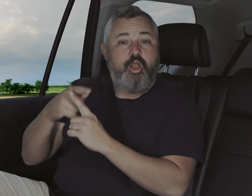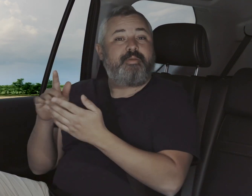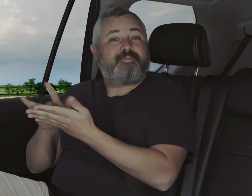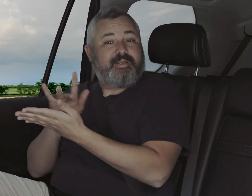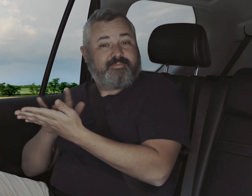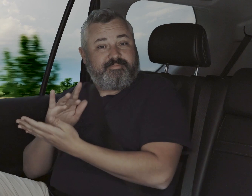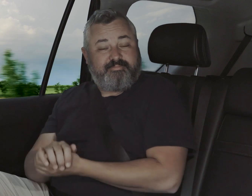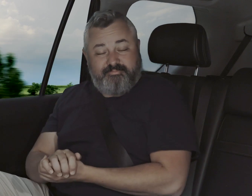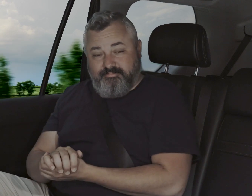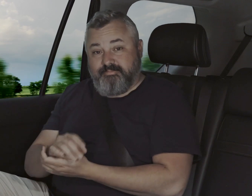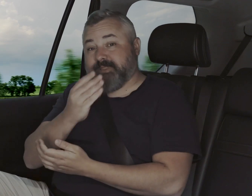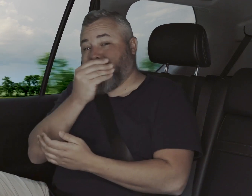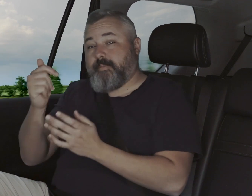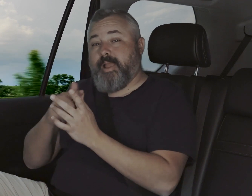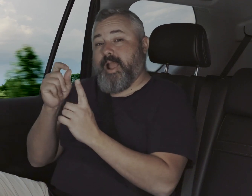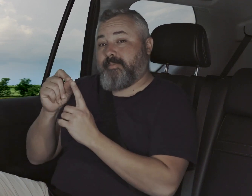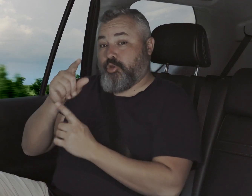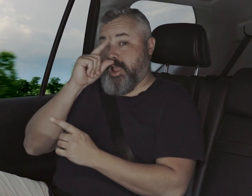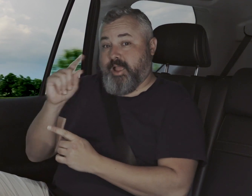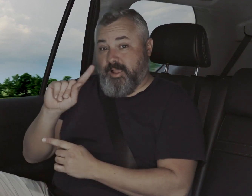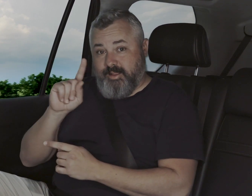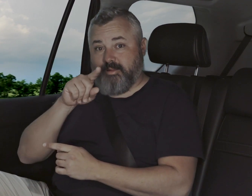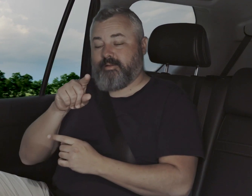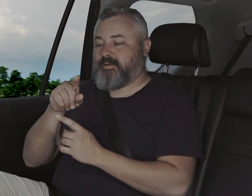The lower the quality picture, the lower the data required.